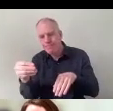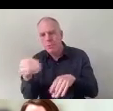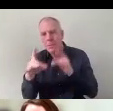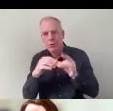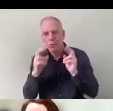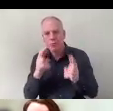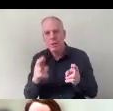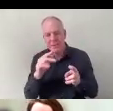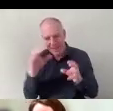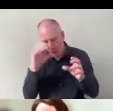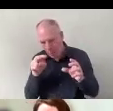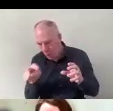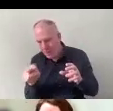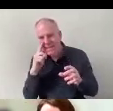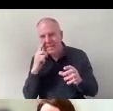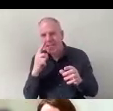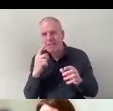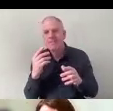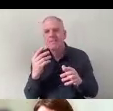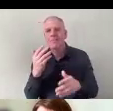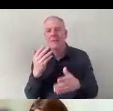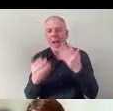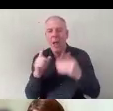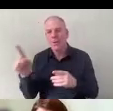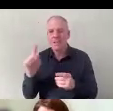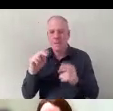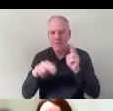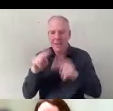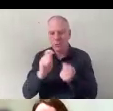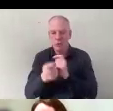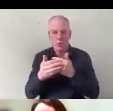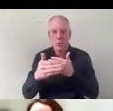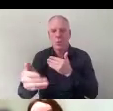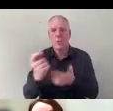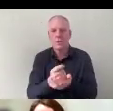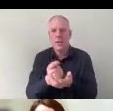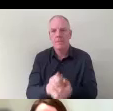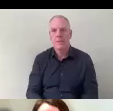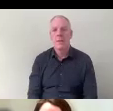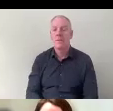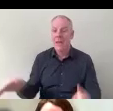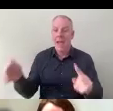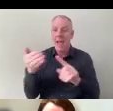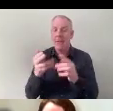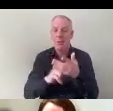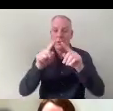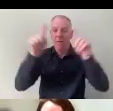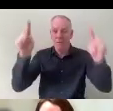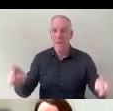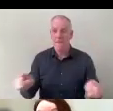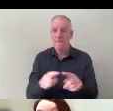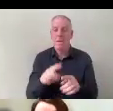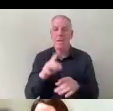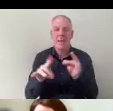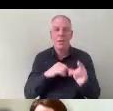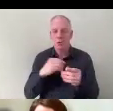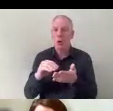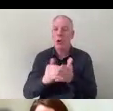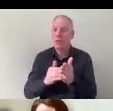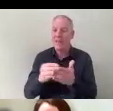we can carefully monitor how Mazzolino reacts over time. The intention of this framing is to ensure that the results of this conservation treatment are long lasting